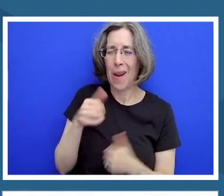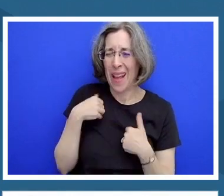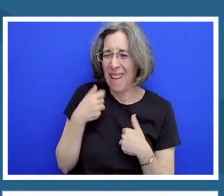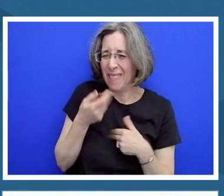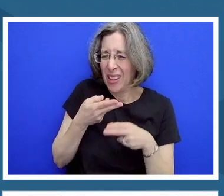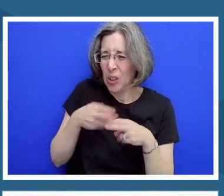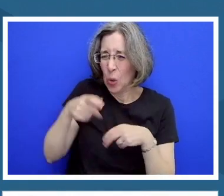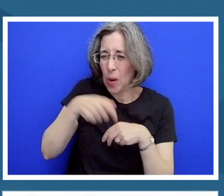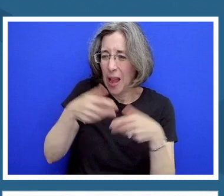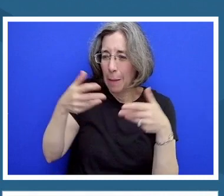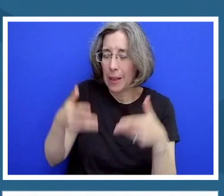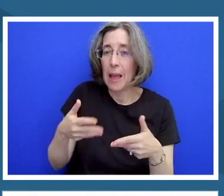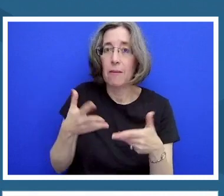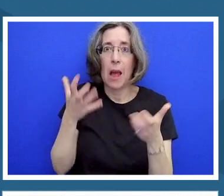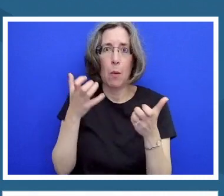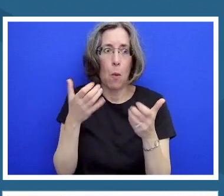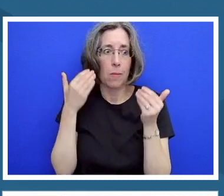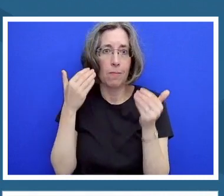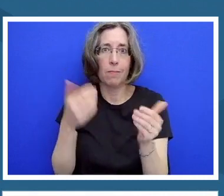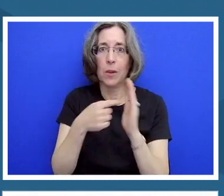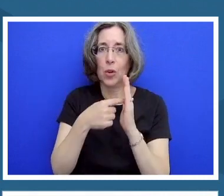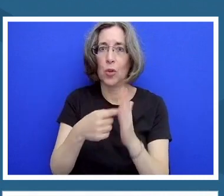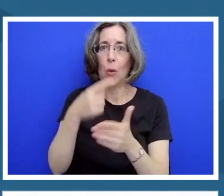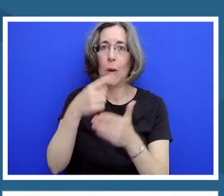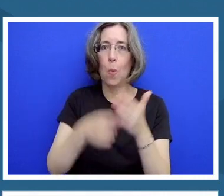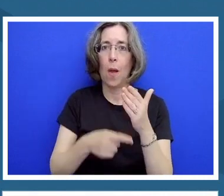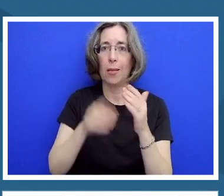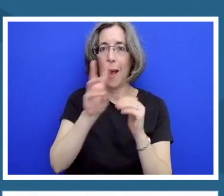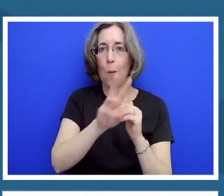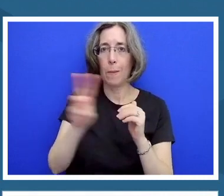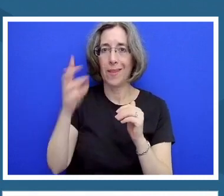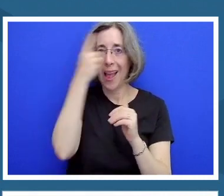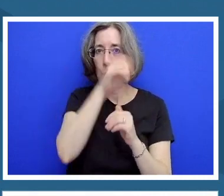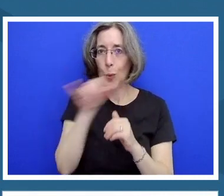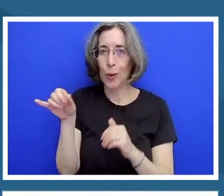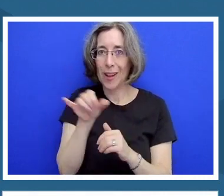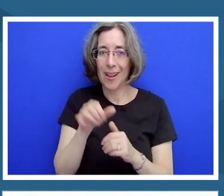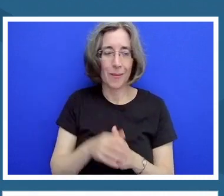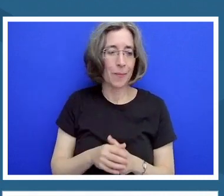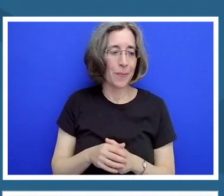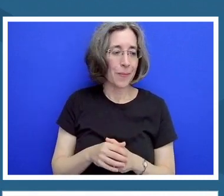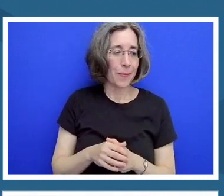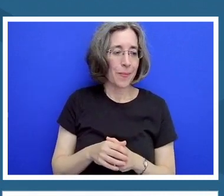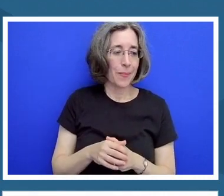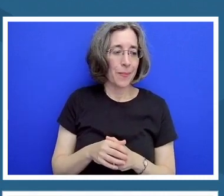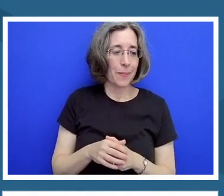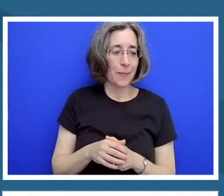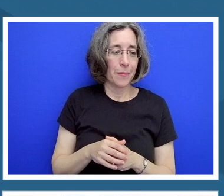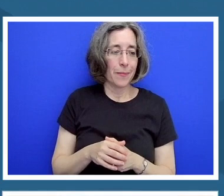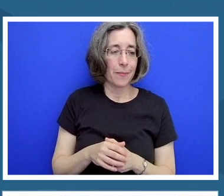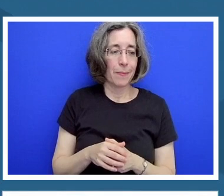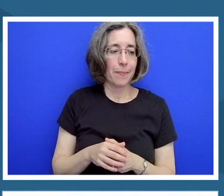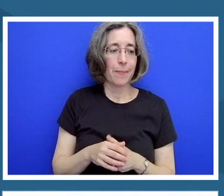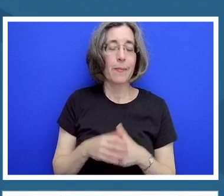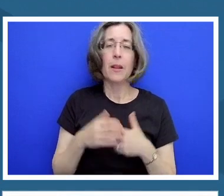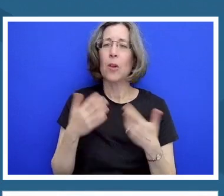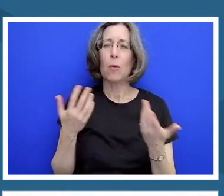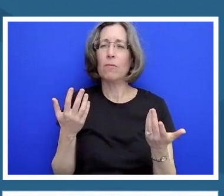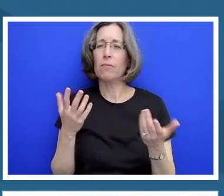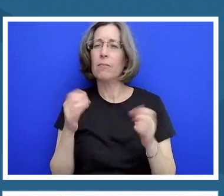show you what this interface looks like so what does um going through the diy planet search look like for your students